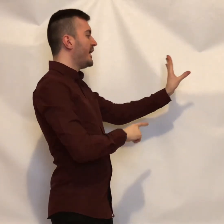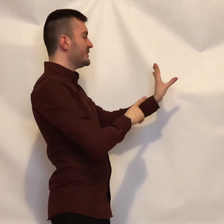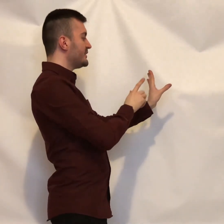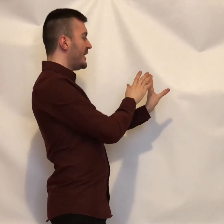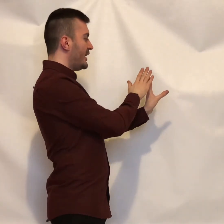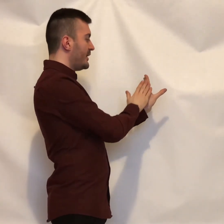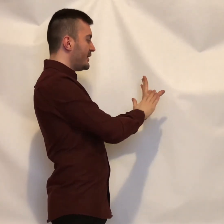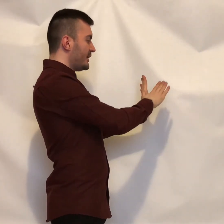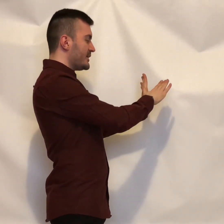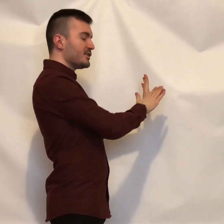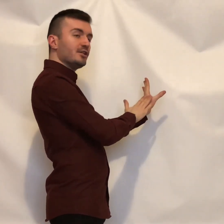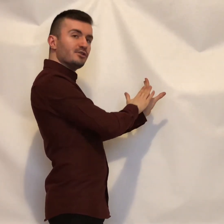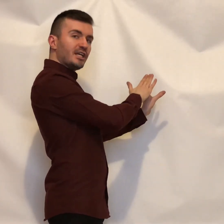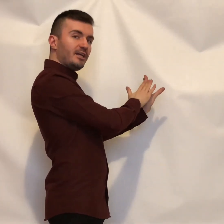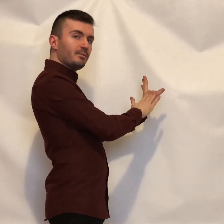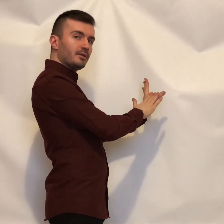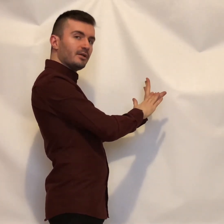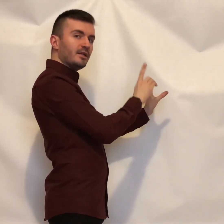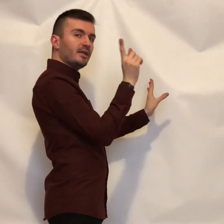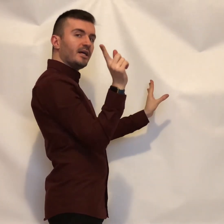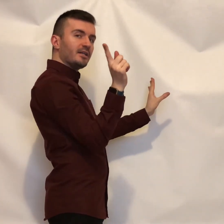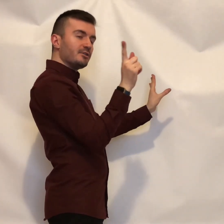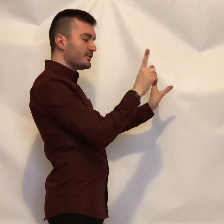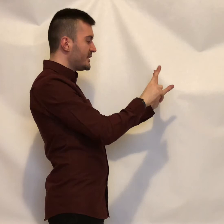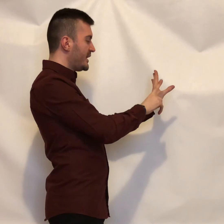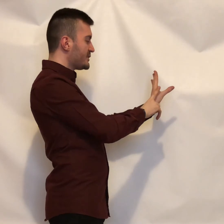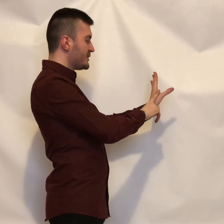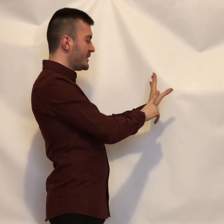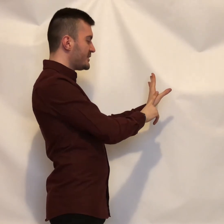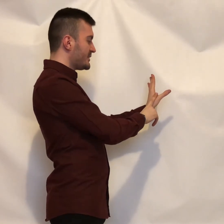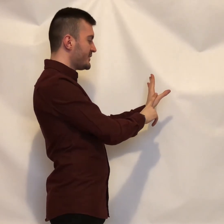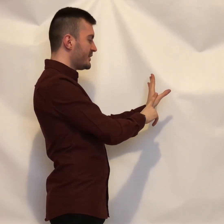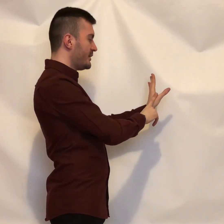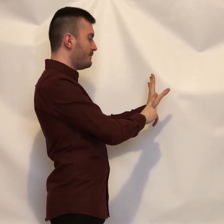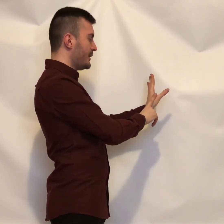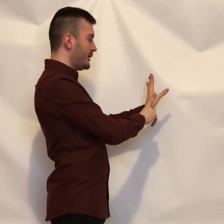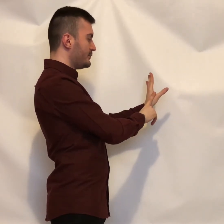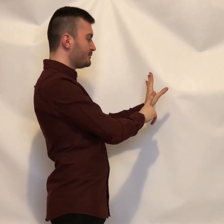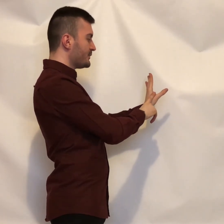hand as a 'u' shape and attach the index finger below